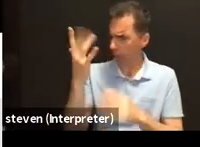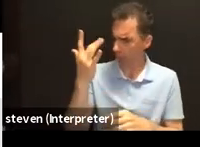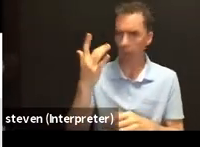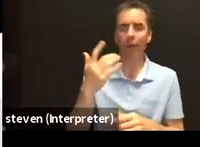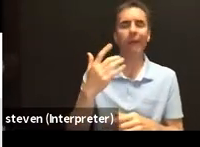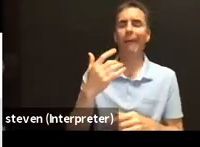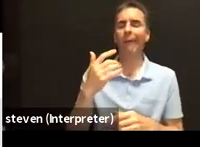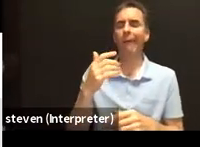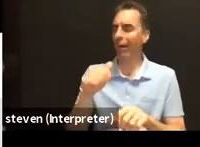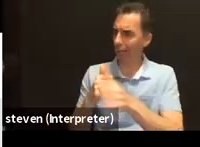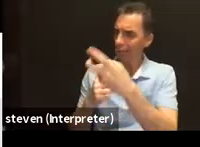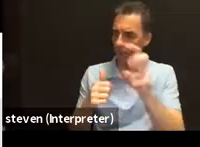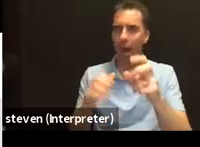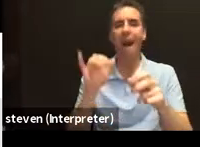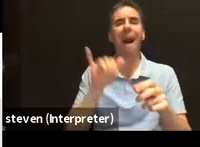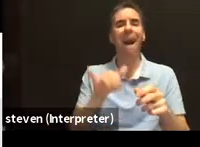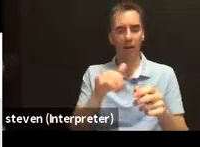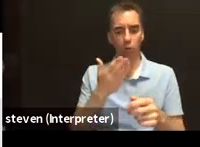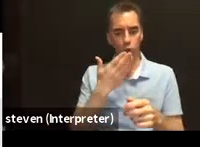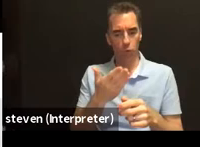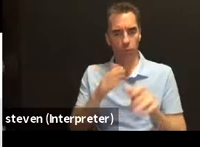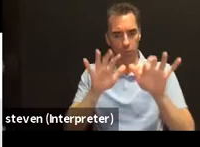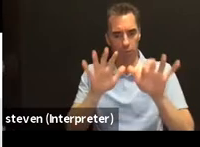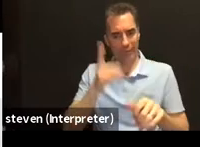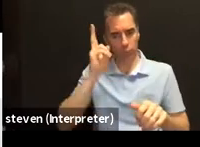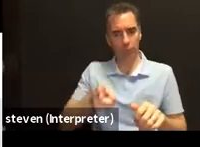maria.rodriguez: So we're starting to gather a lot more data to really allow us to continue to improve the system.